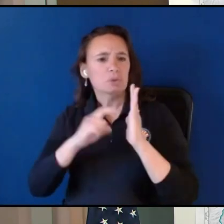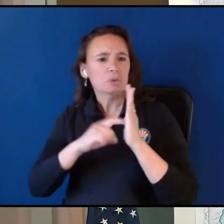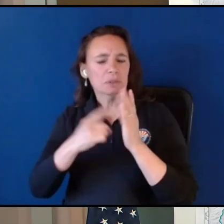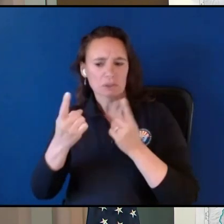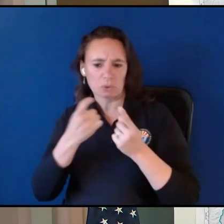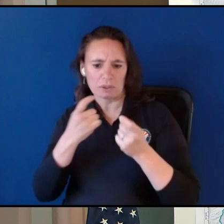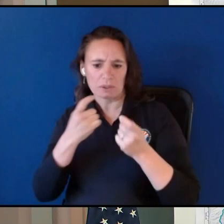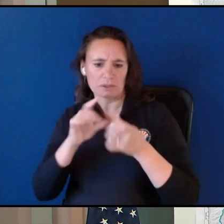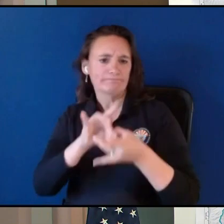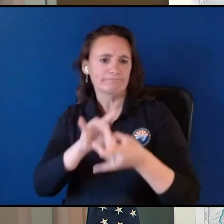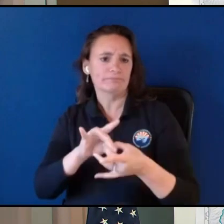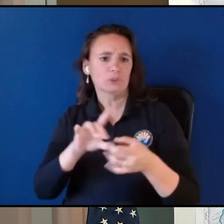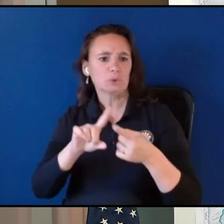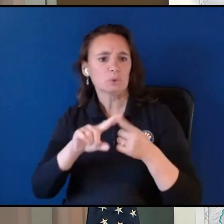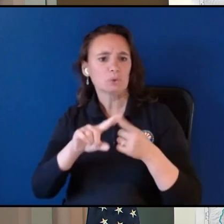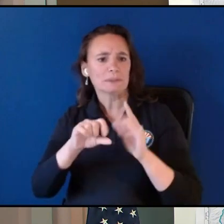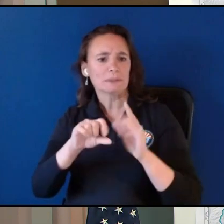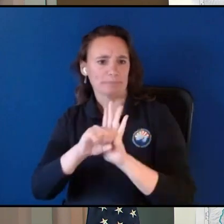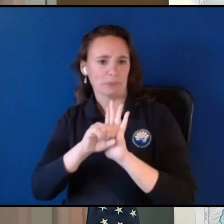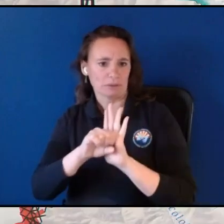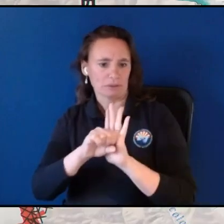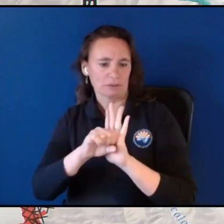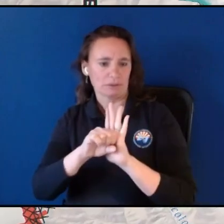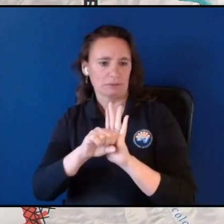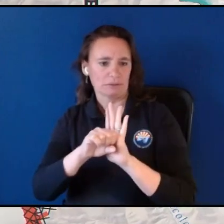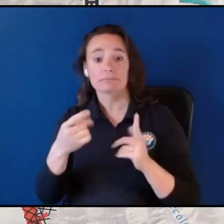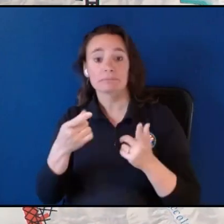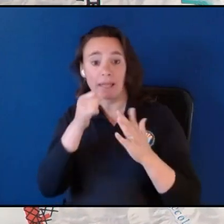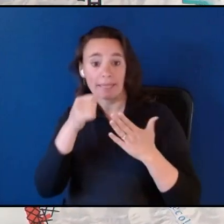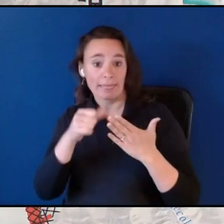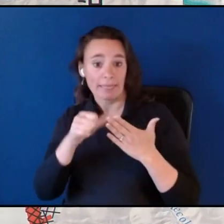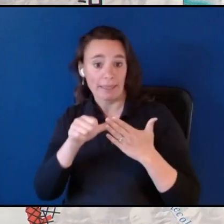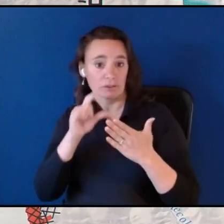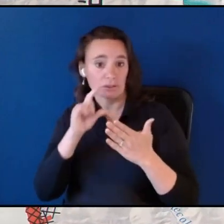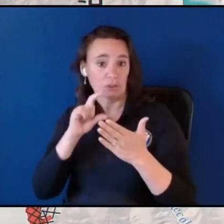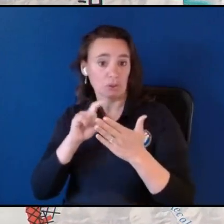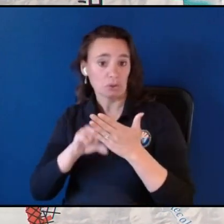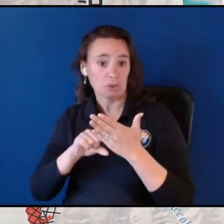What some of these letters mean. So you'll see R's, H's and M's.